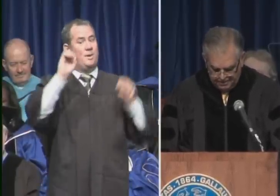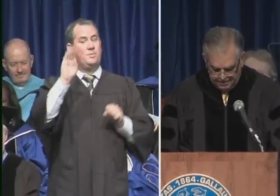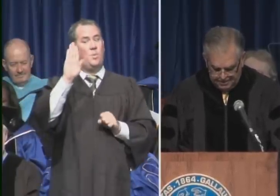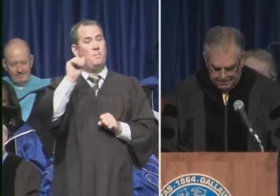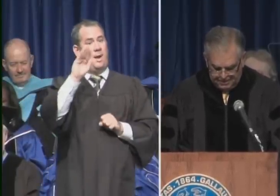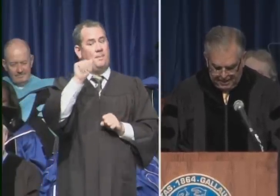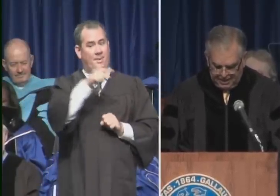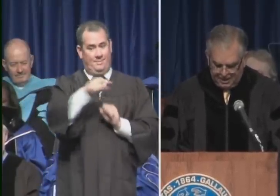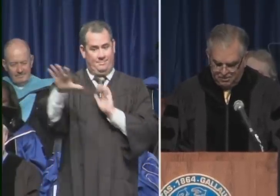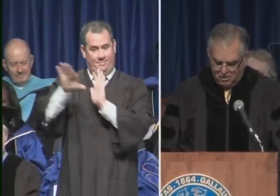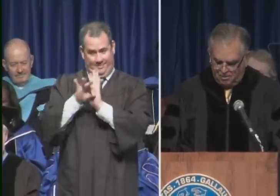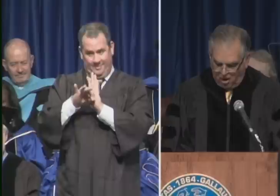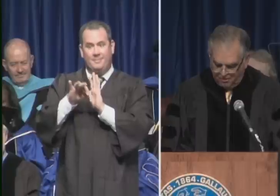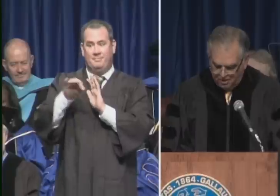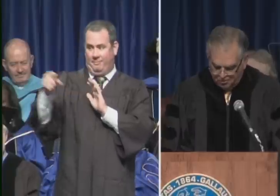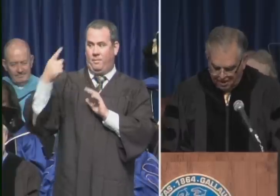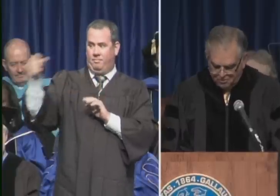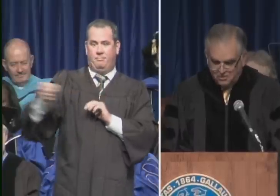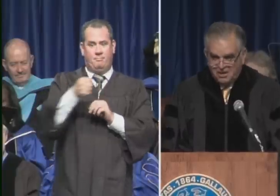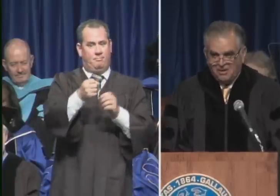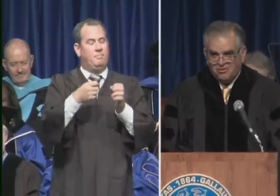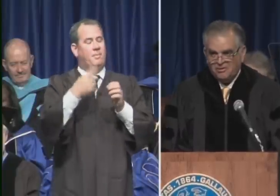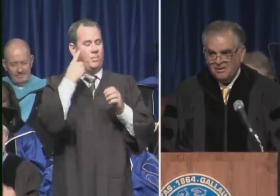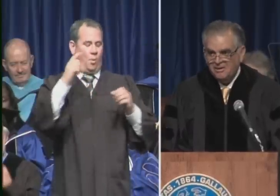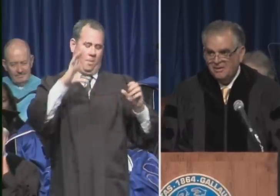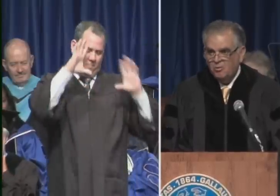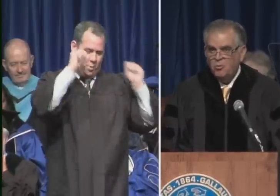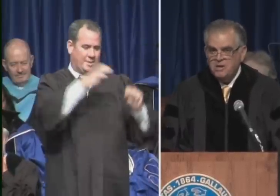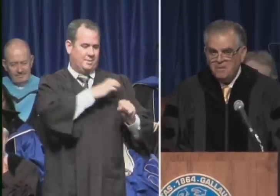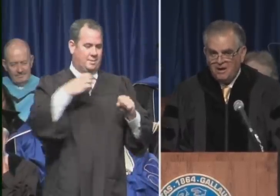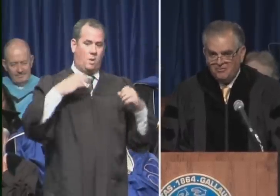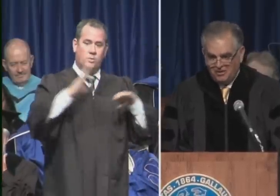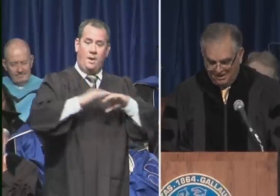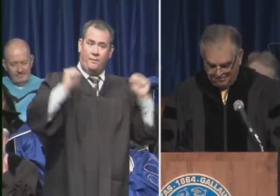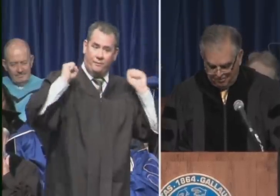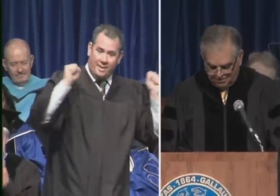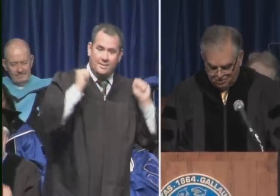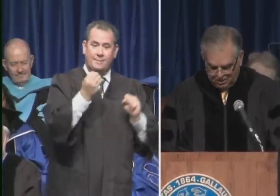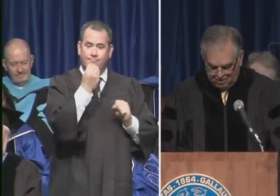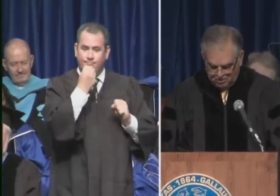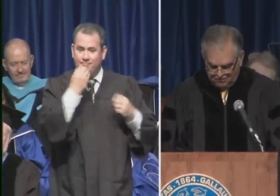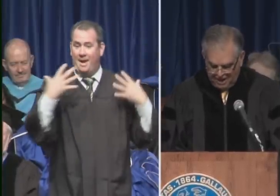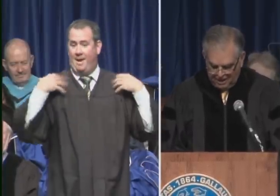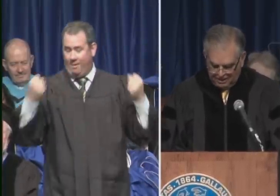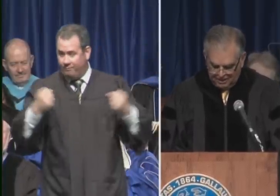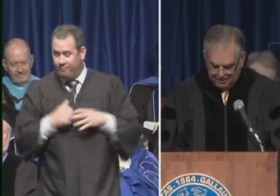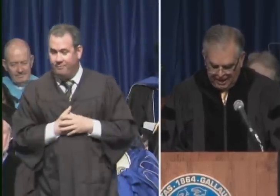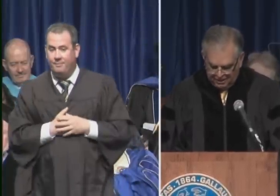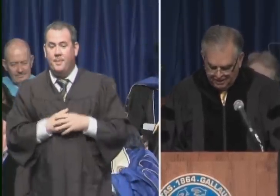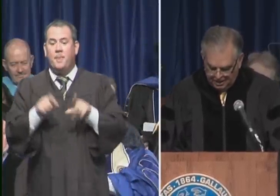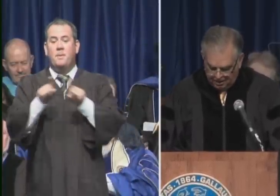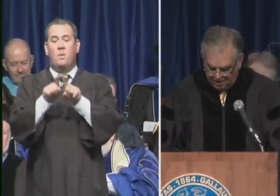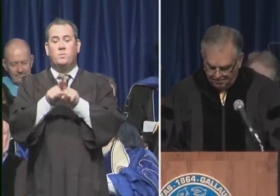And at the Department of Transportation, we benefit from the skills of Gallaudet Alumni